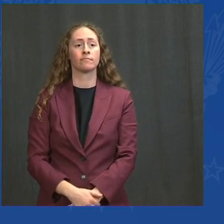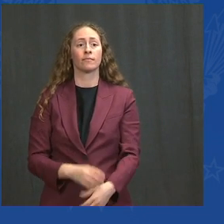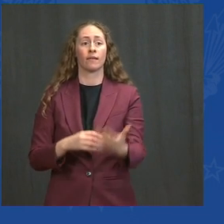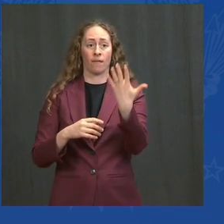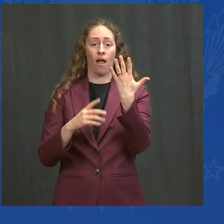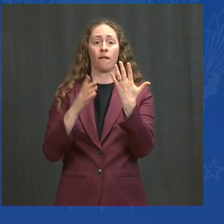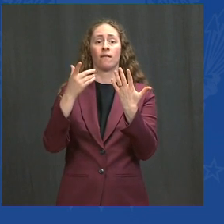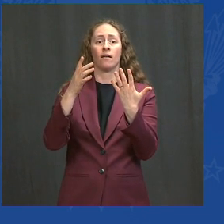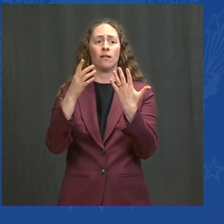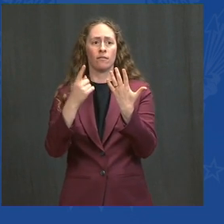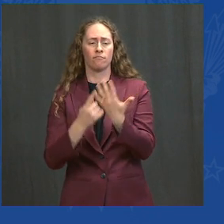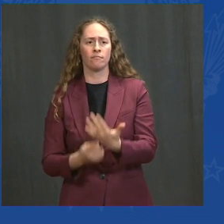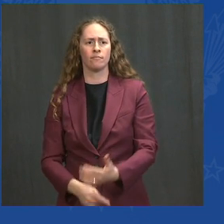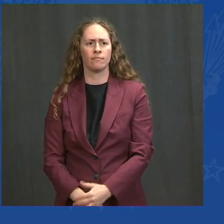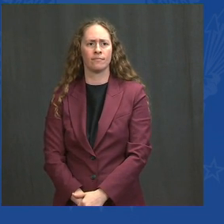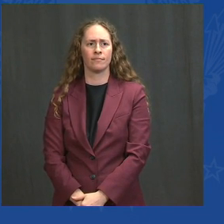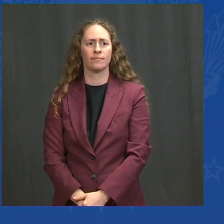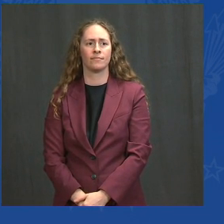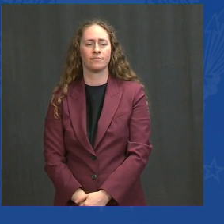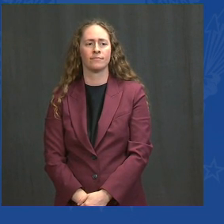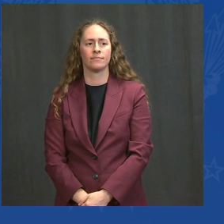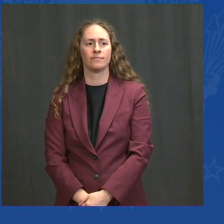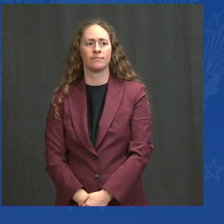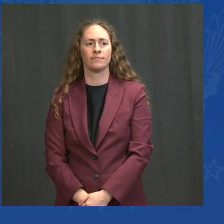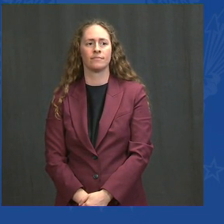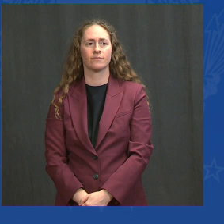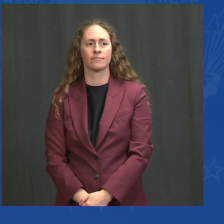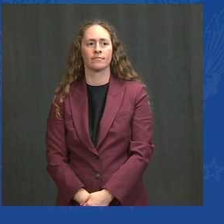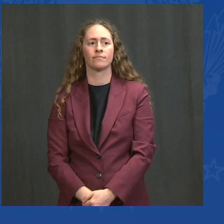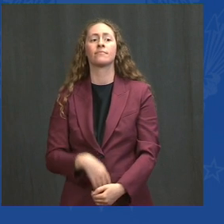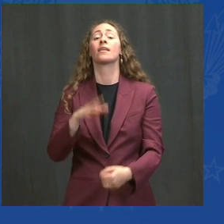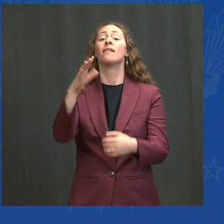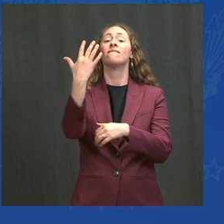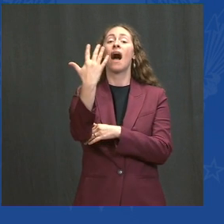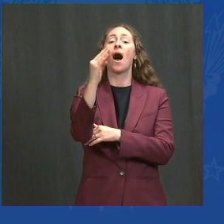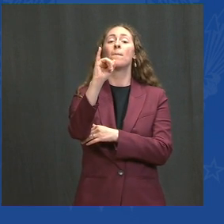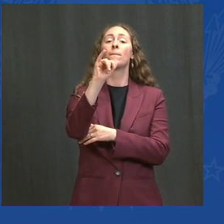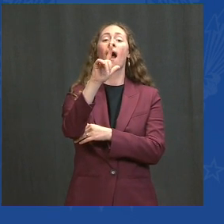are in poor condition. One in five miles. Some states it's worse where the weather is tougher.